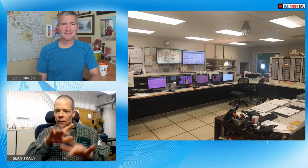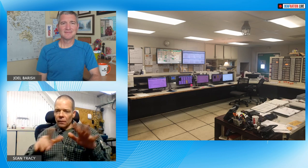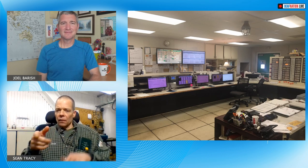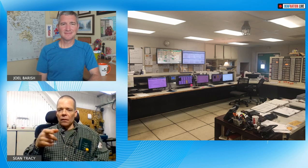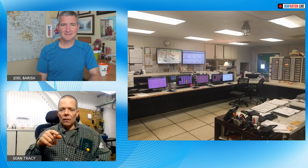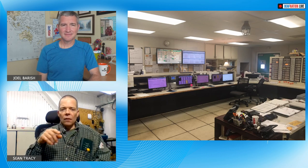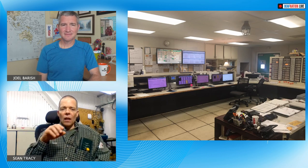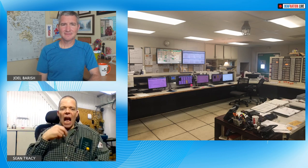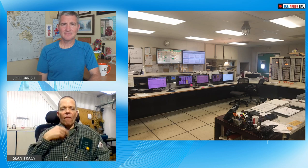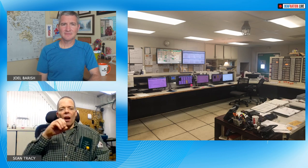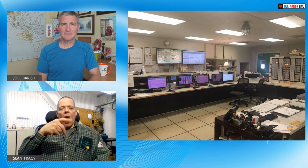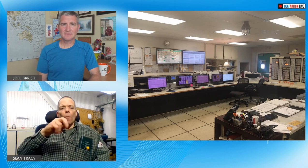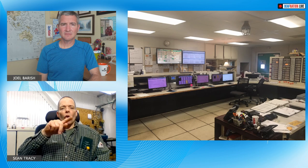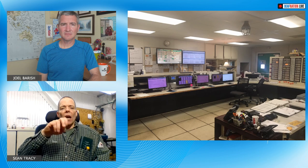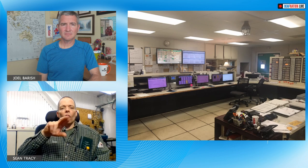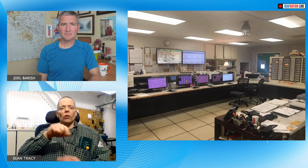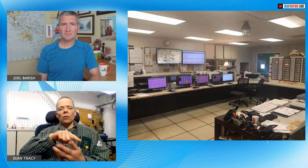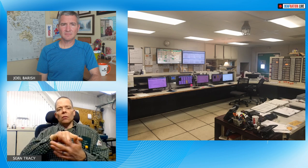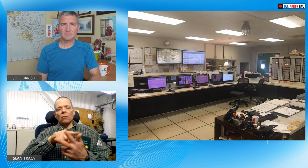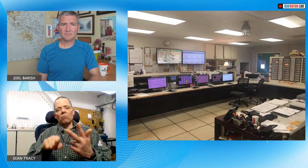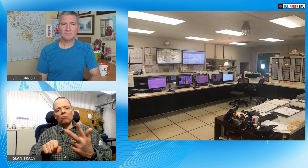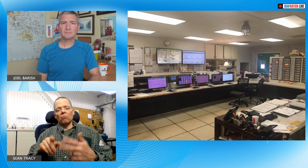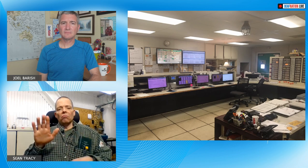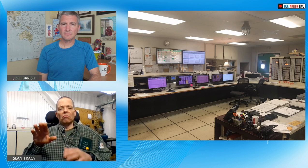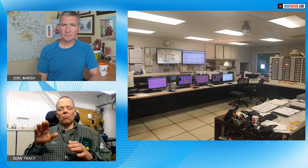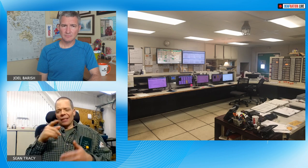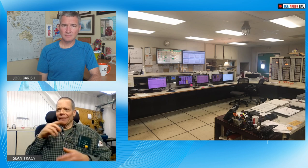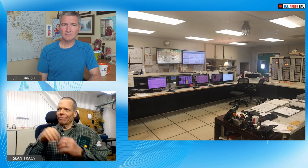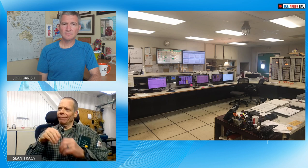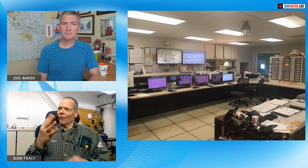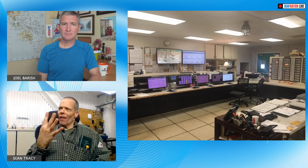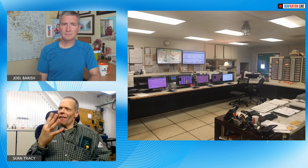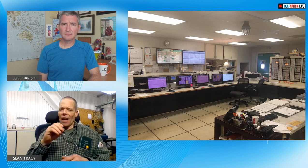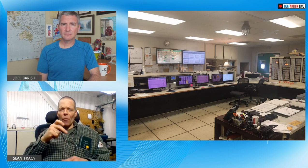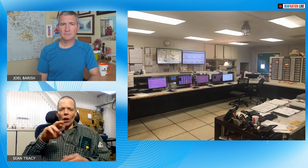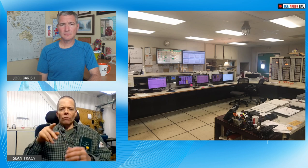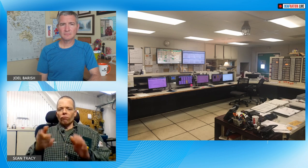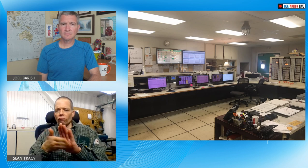There's 4-5 operators that work in the control room